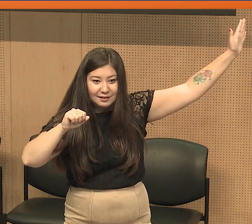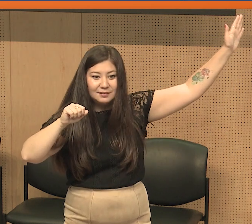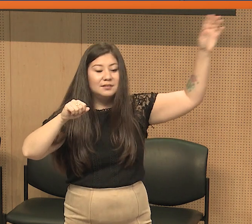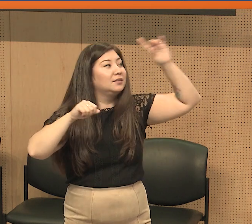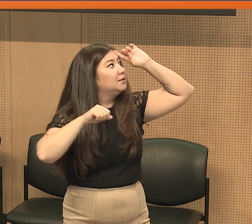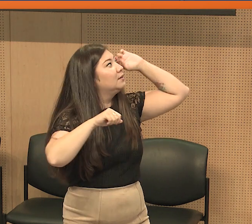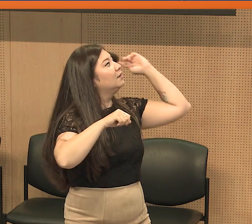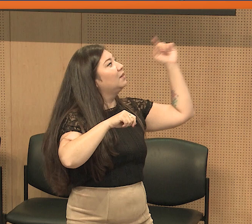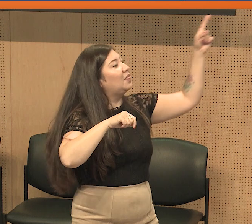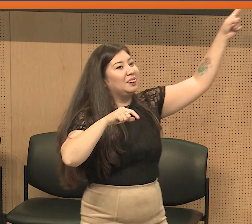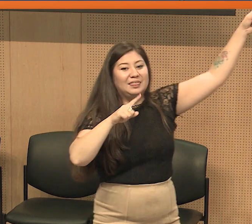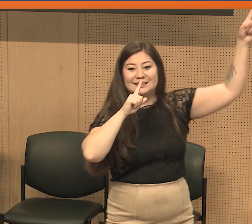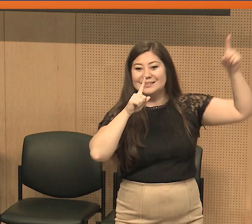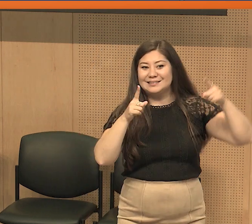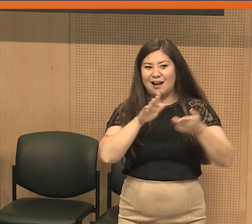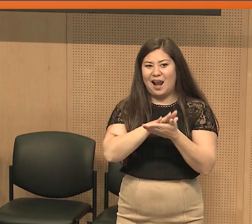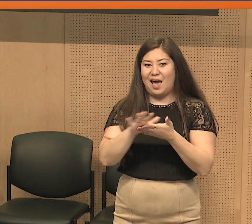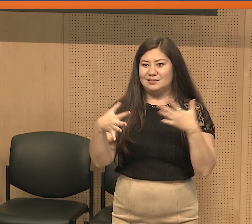please check it out. It's amazing.